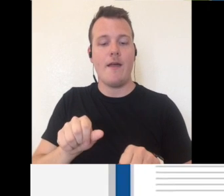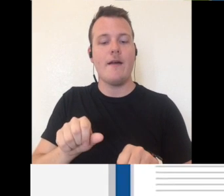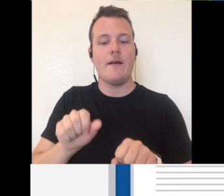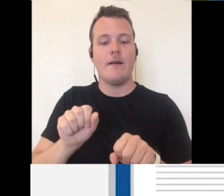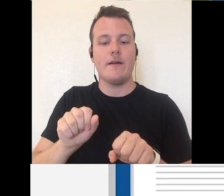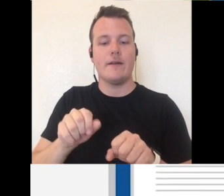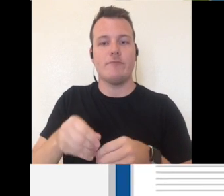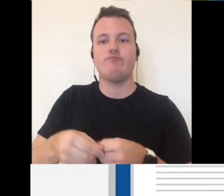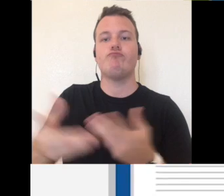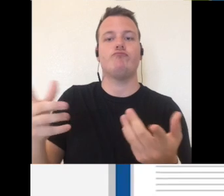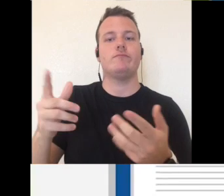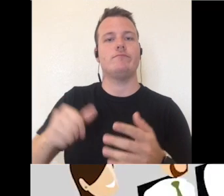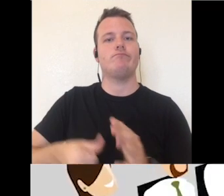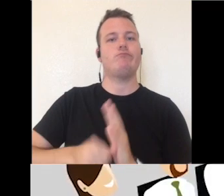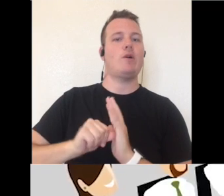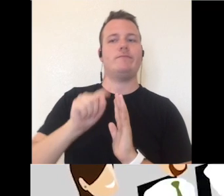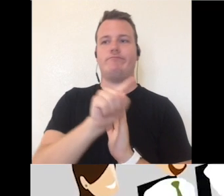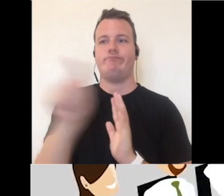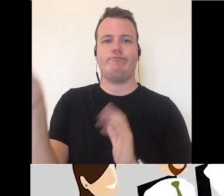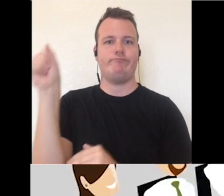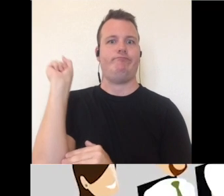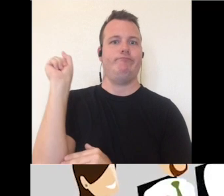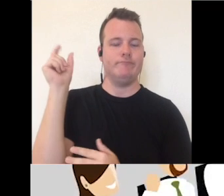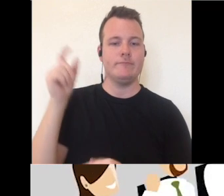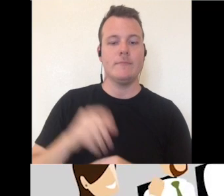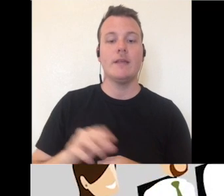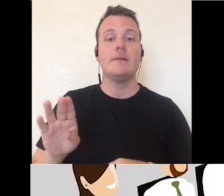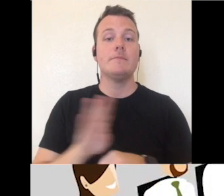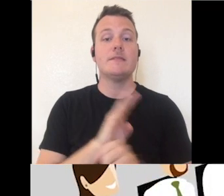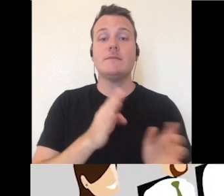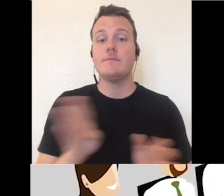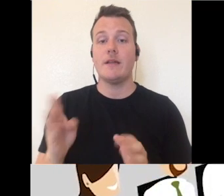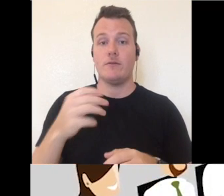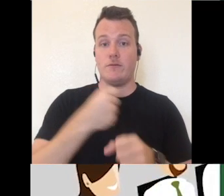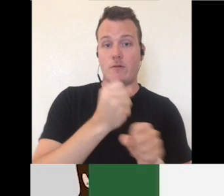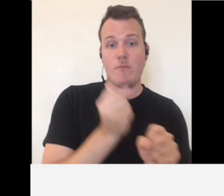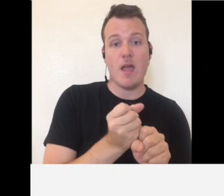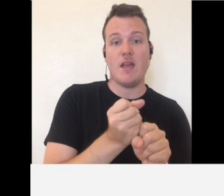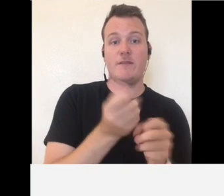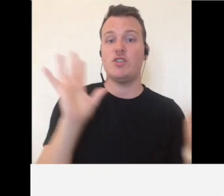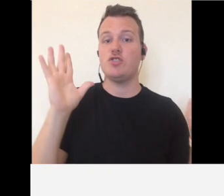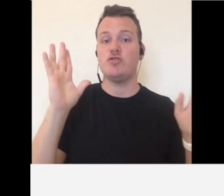export it so you can impress audiences anywhere anytime. But a business plan